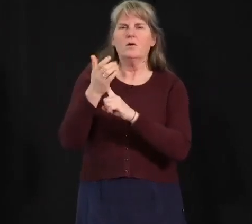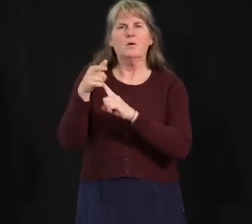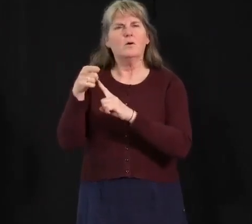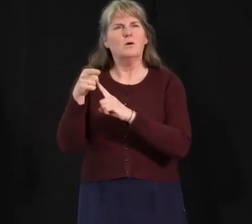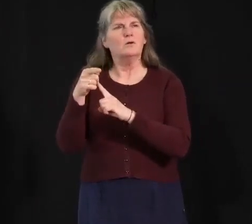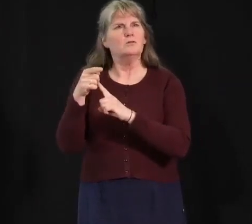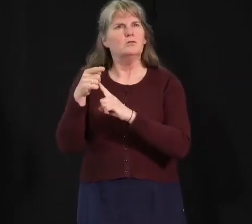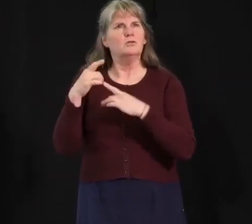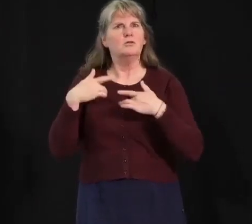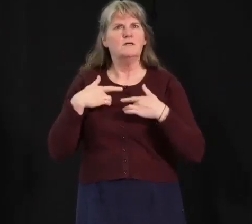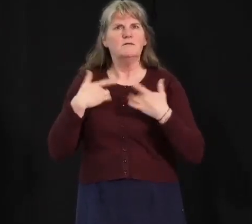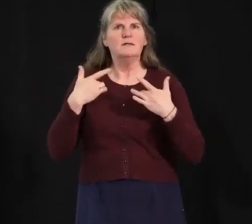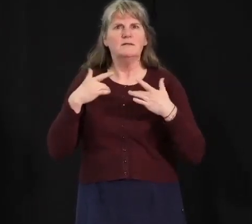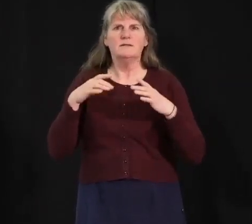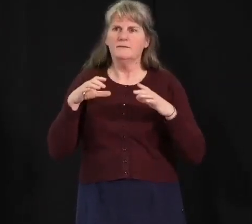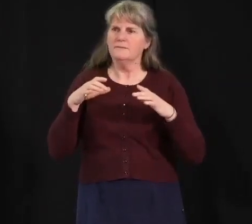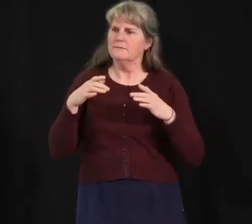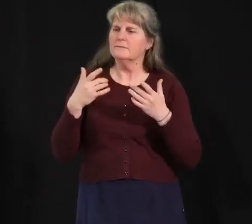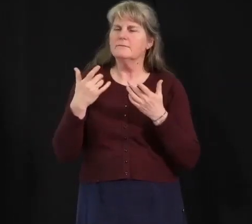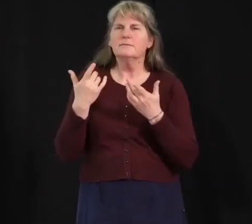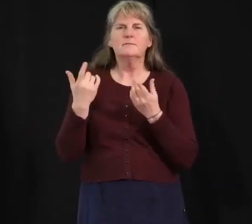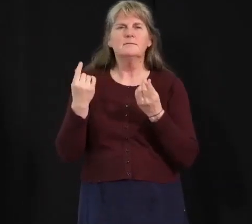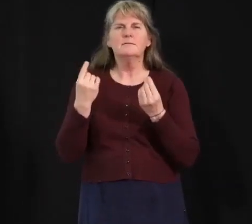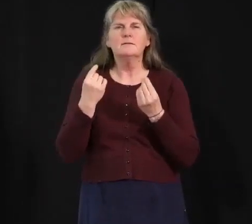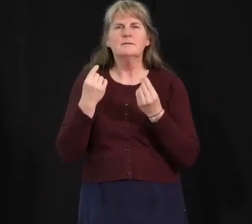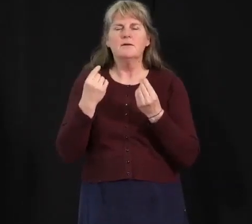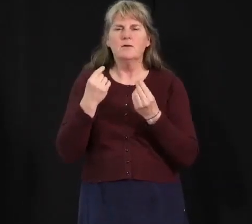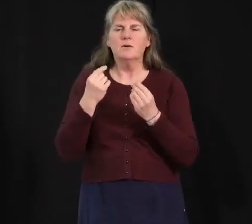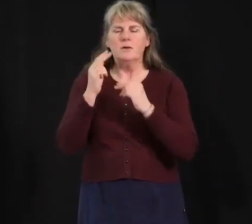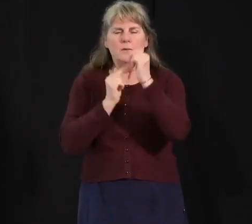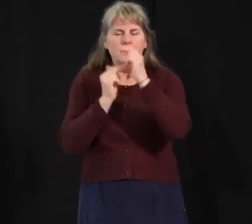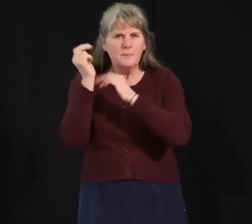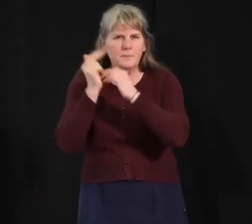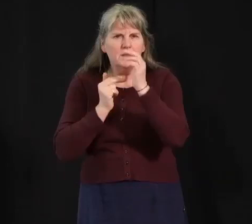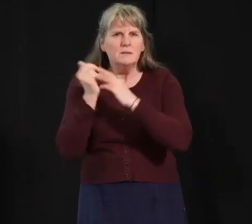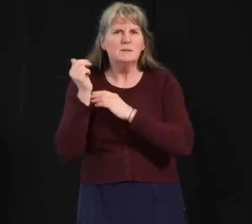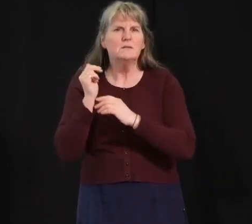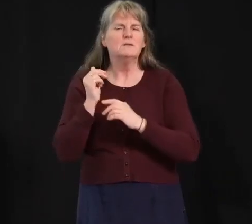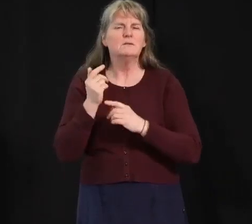us to relook at services. An example might be, some of the